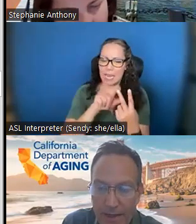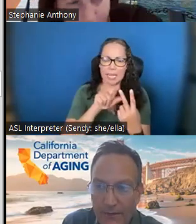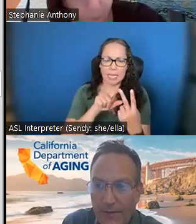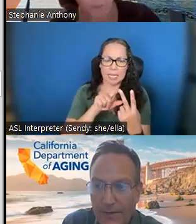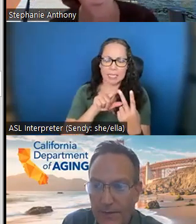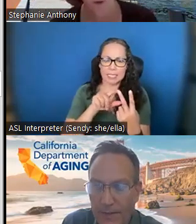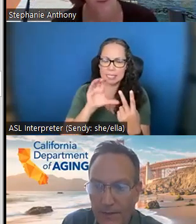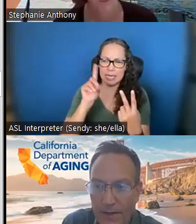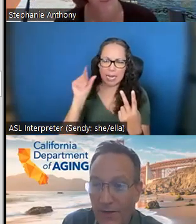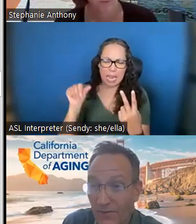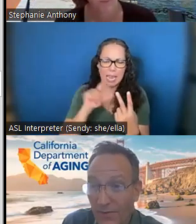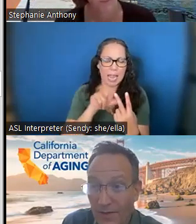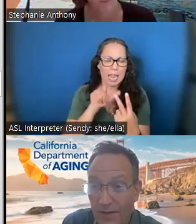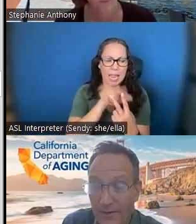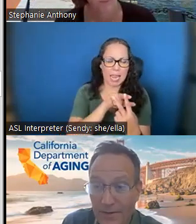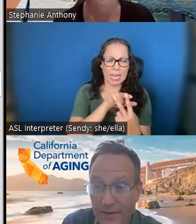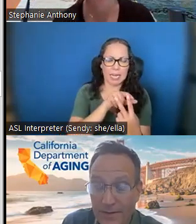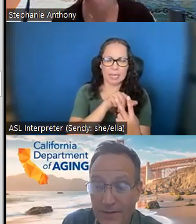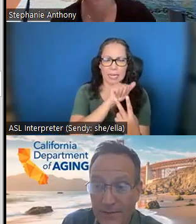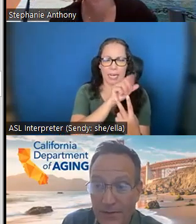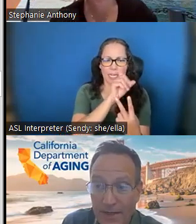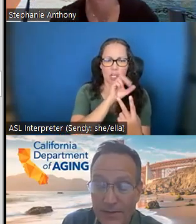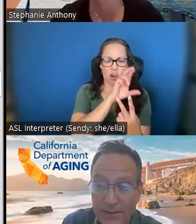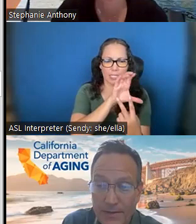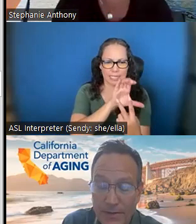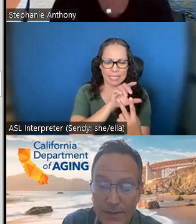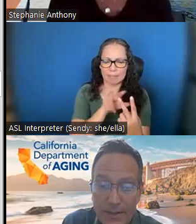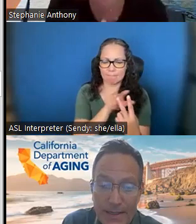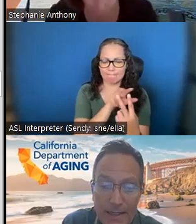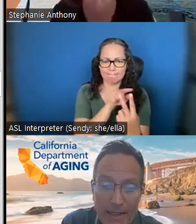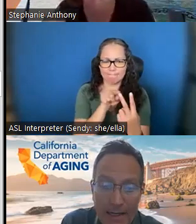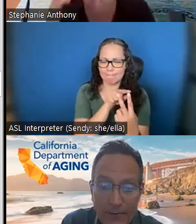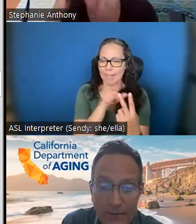everything done in collaboration with one another since it's both aging and disability and when we